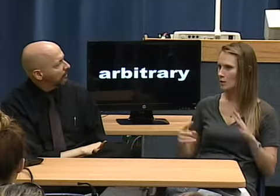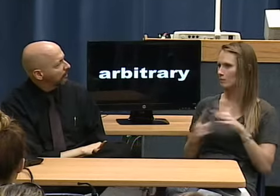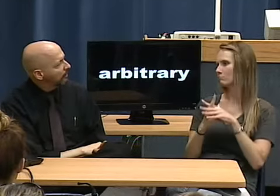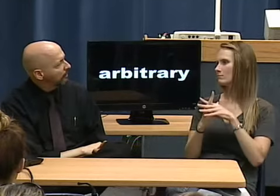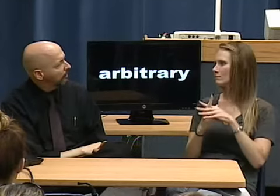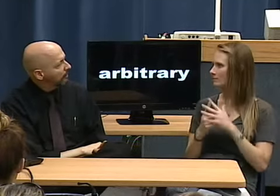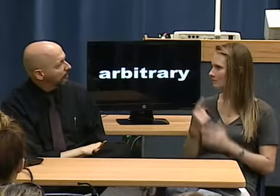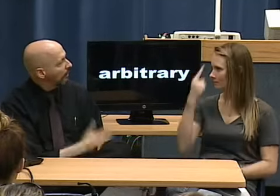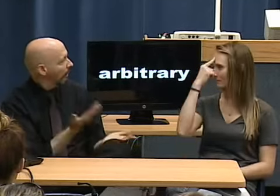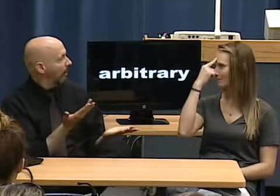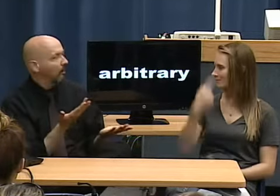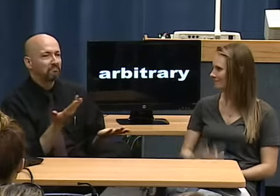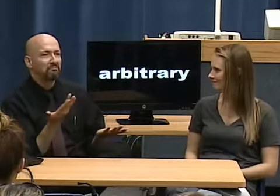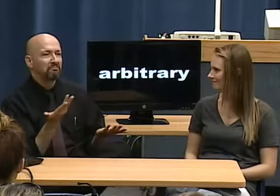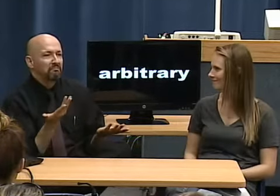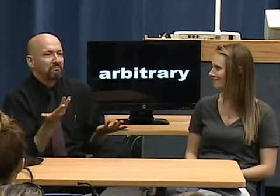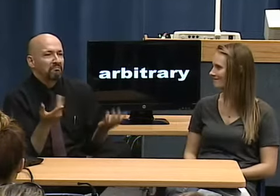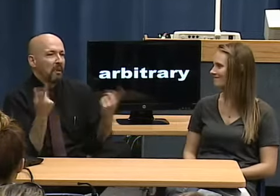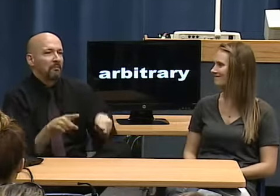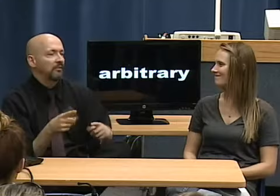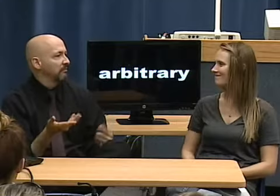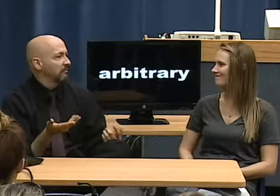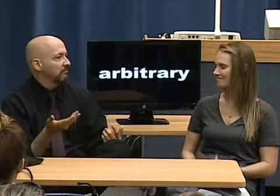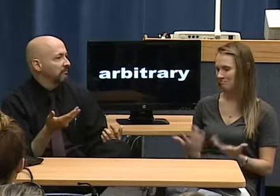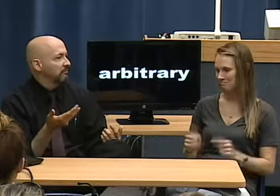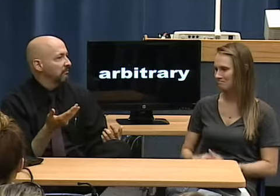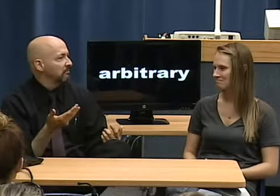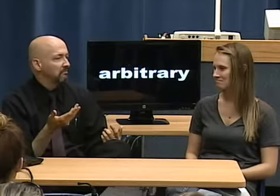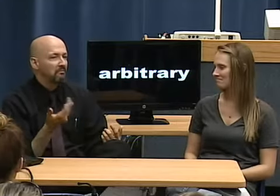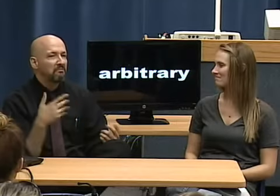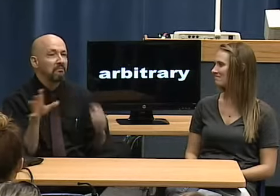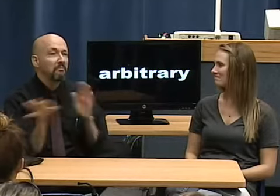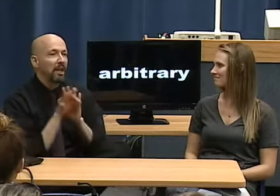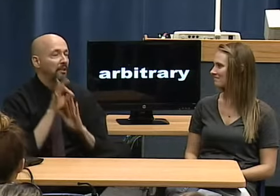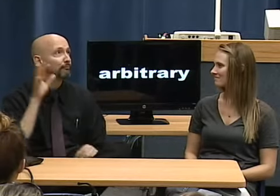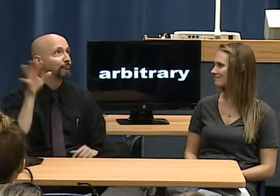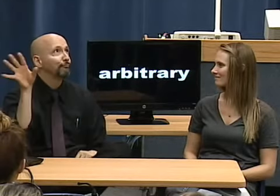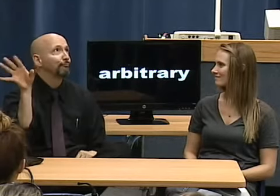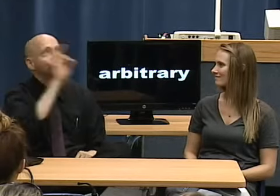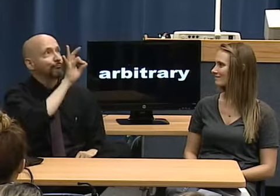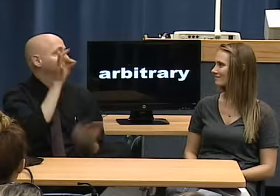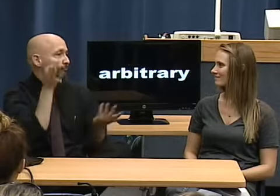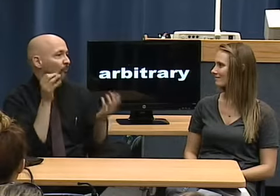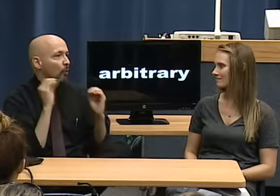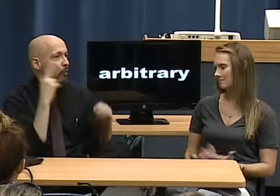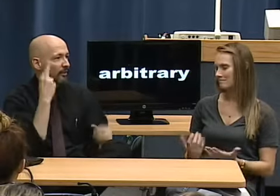I don't know... it just popped up. It just happened. Just pulled it out of the air with no reason.